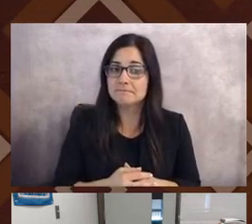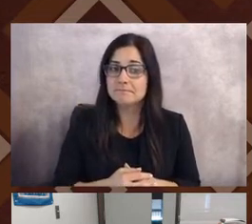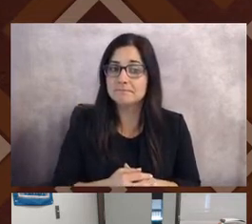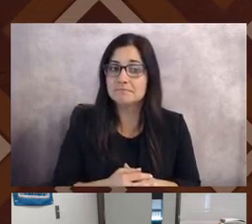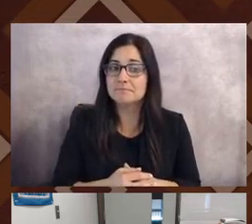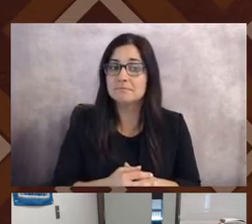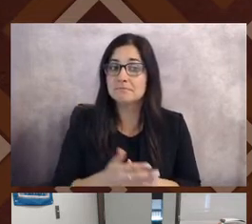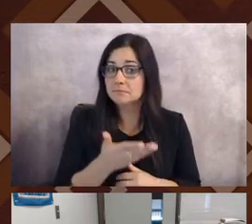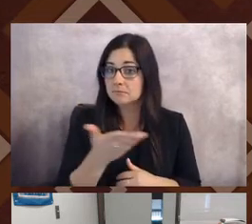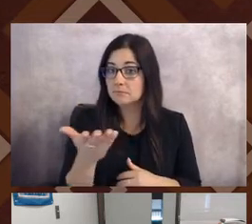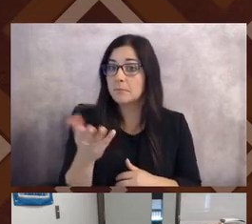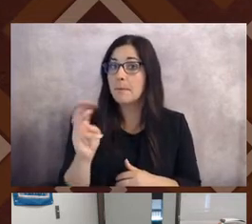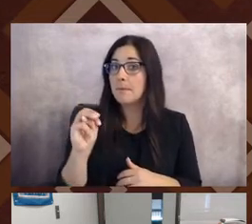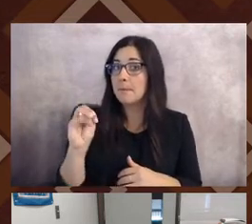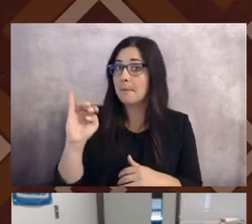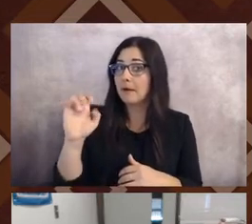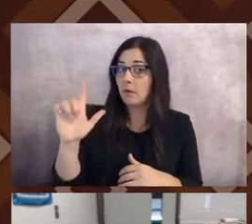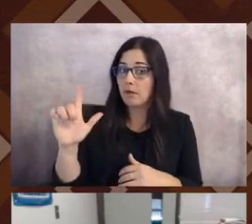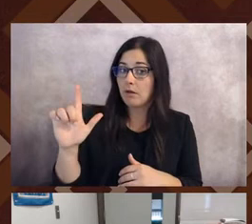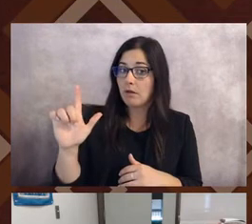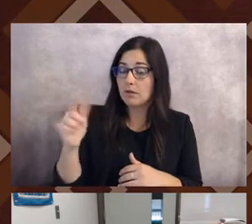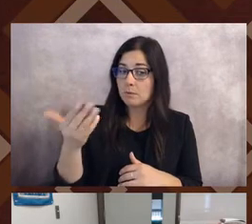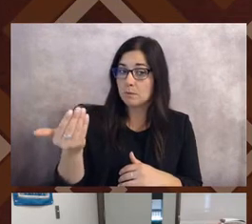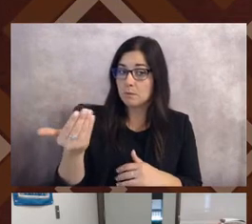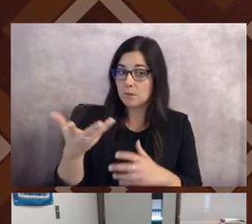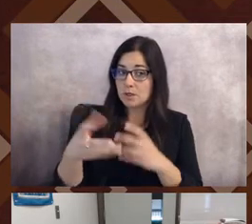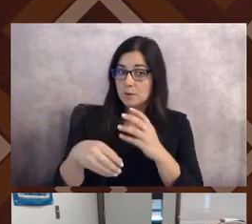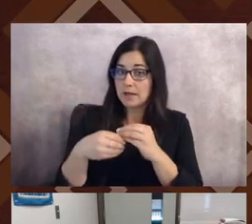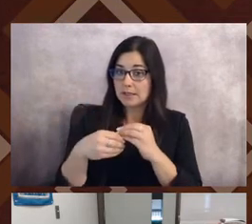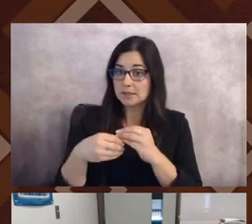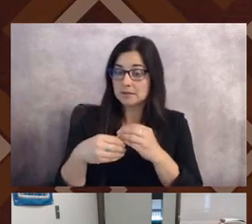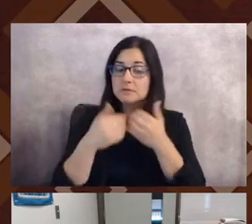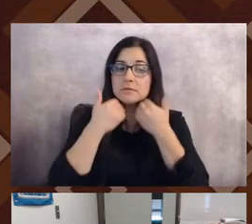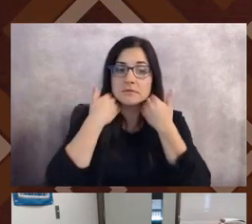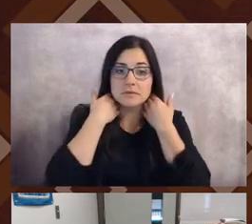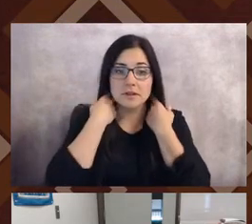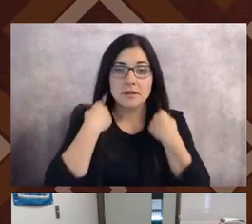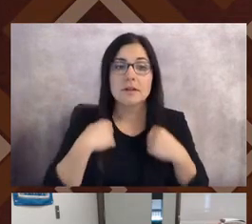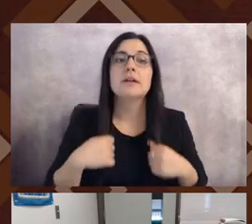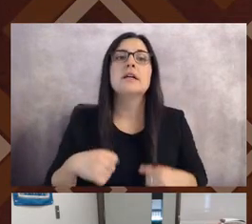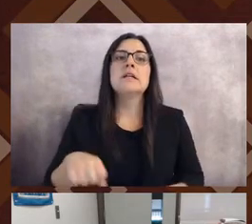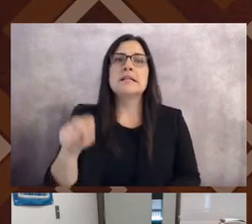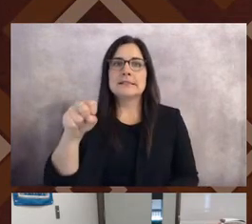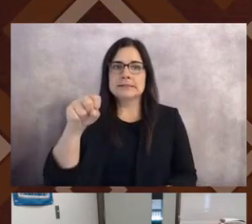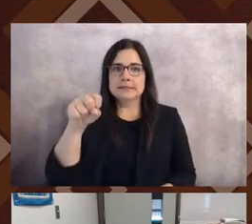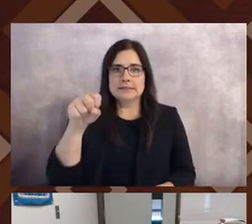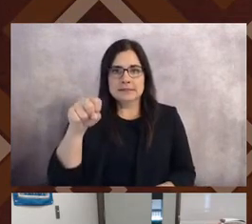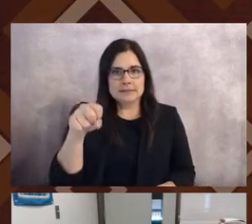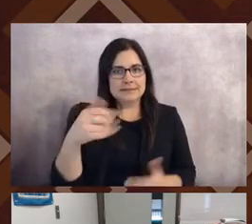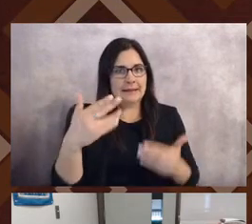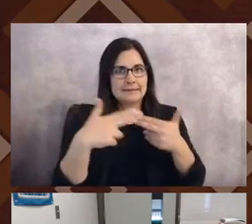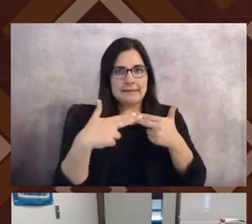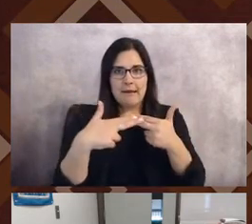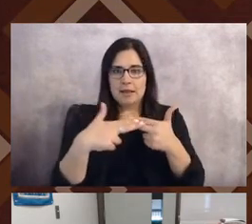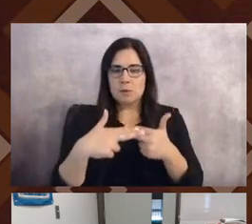of back. To talk about 911. Yeah. So does